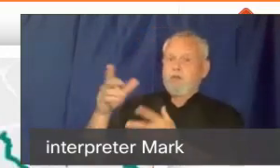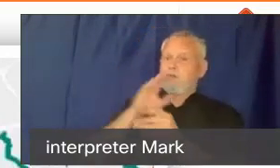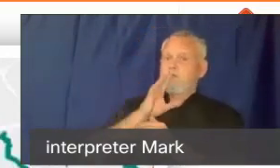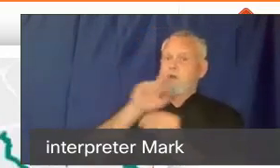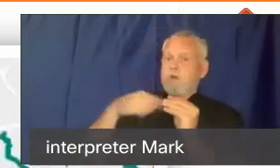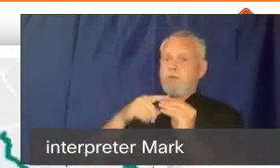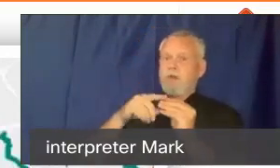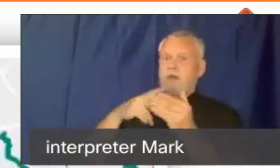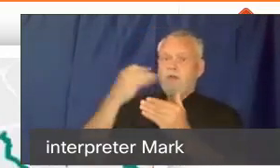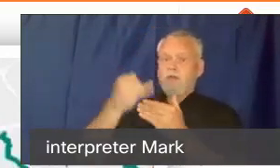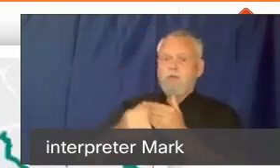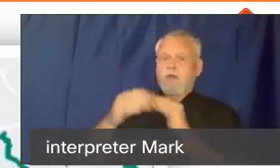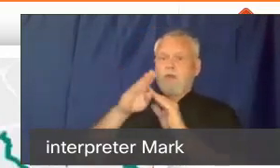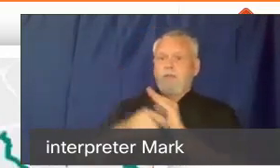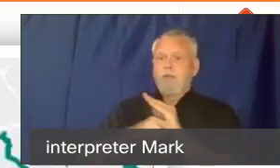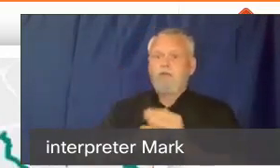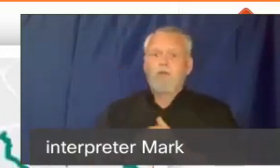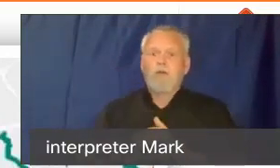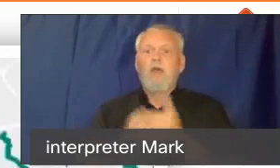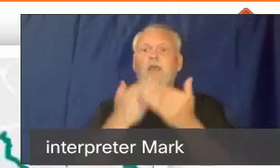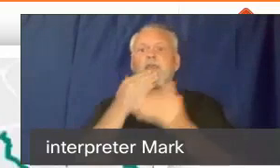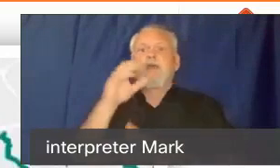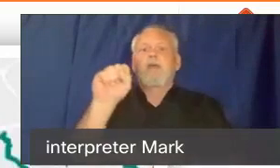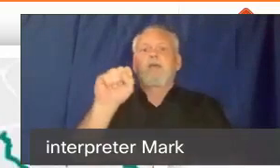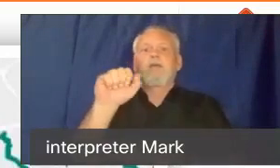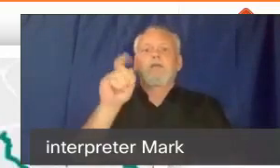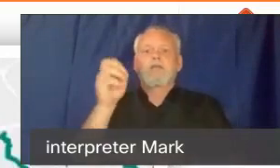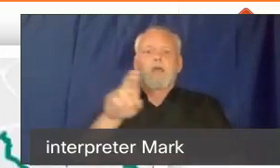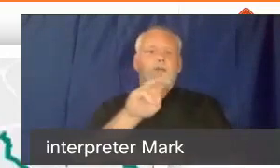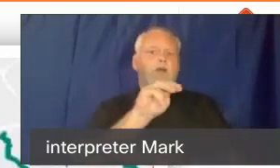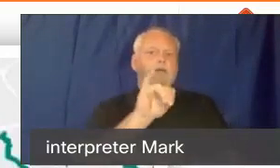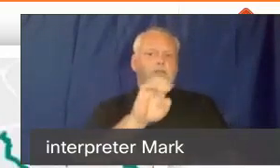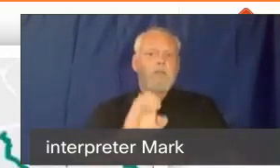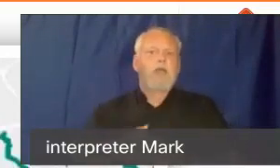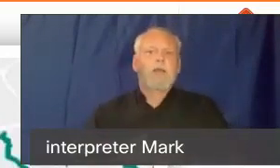Sure, thank you Sandra and thanks everyone for joining tonight.